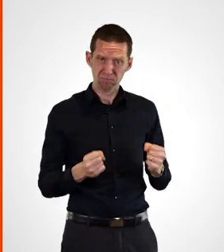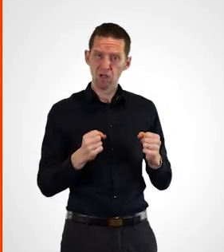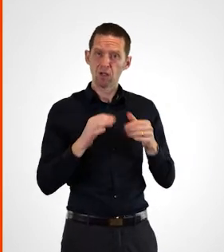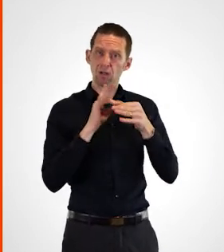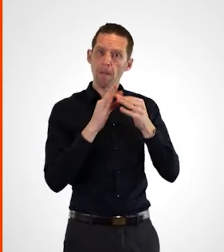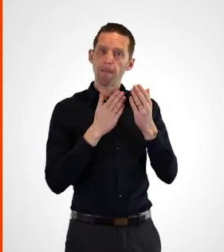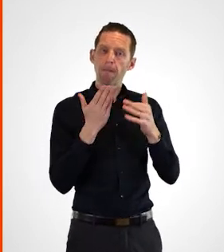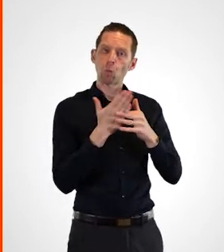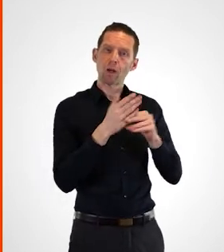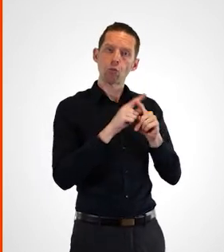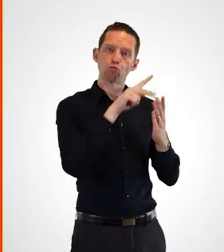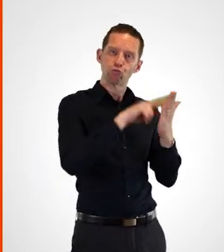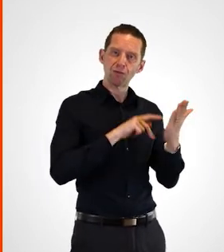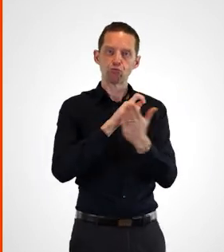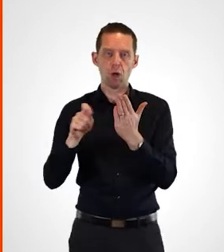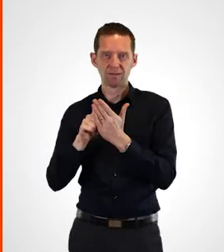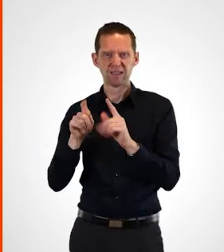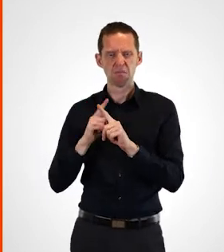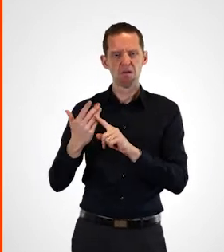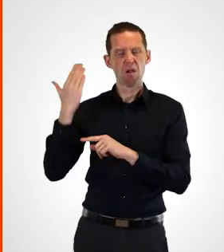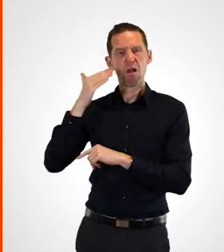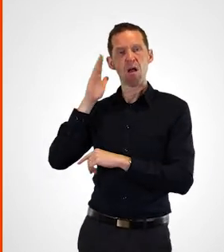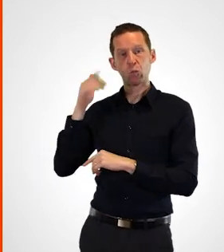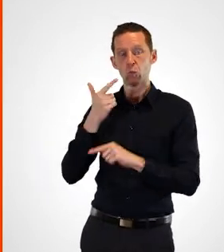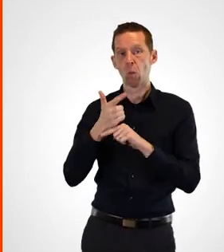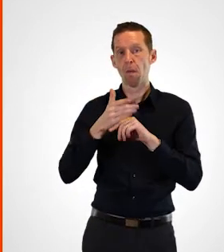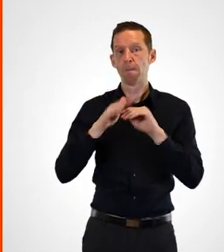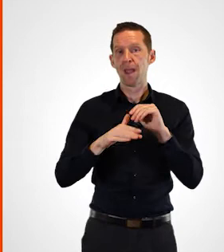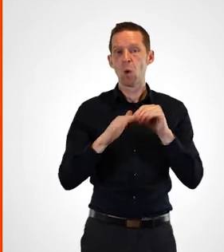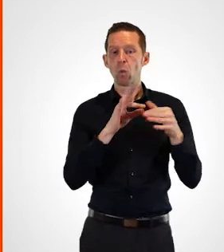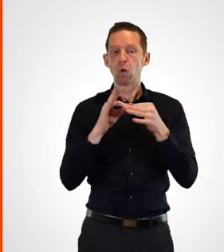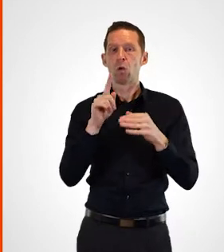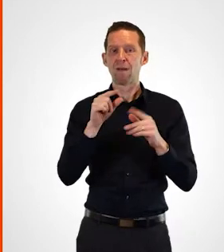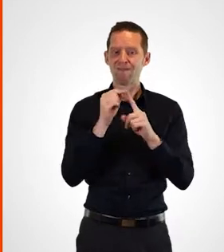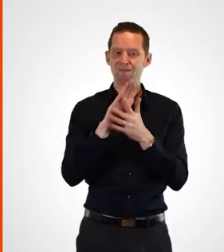in a previous lecture, where we were talking about the relationship, particularly in the area of phonology,